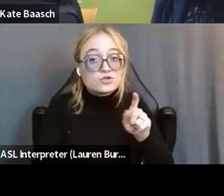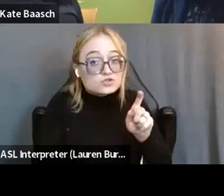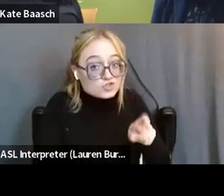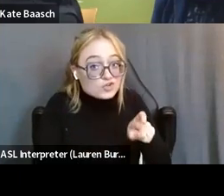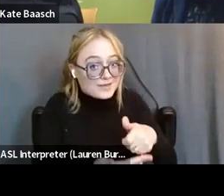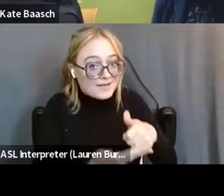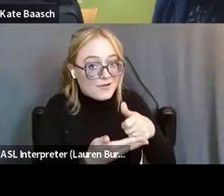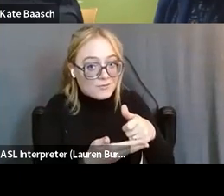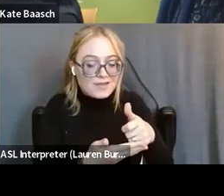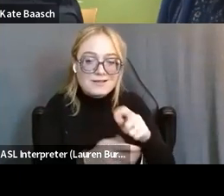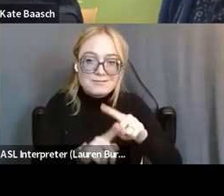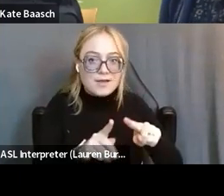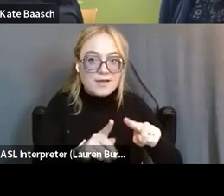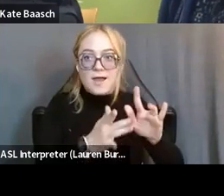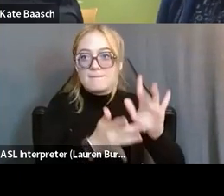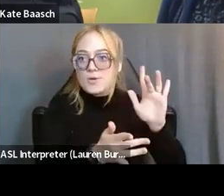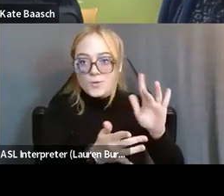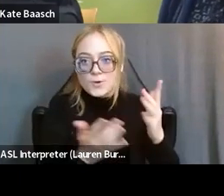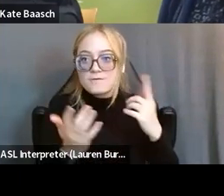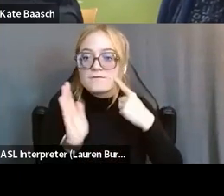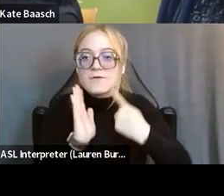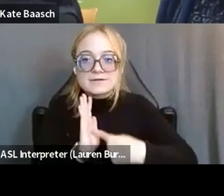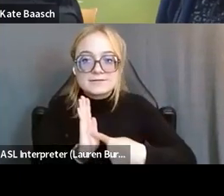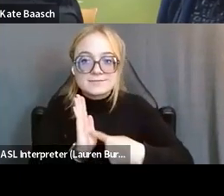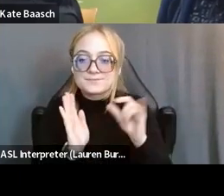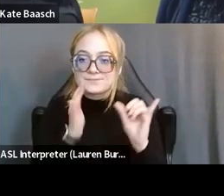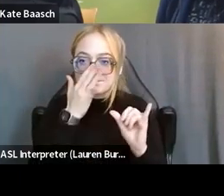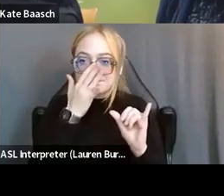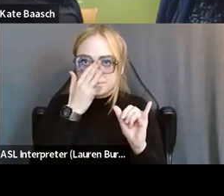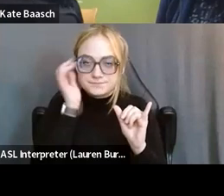So even if it's an office